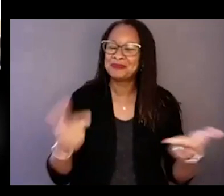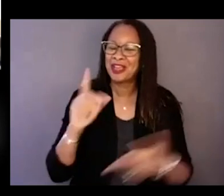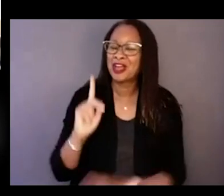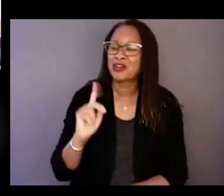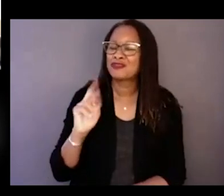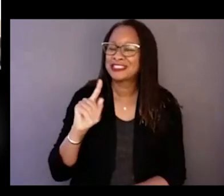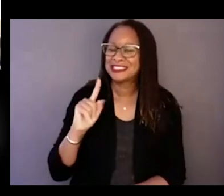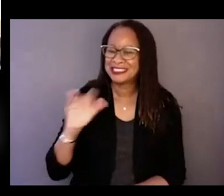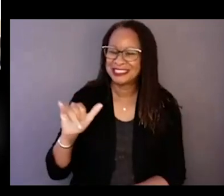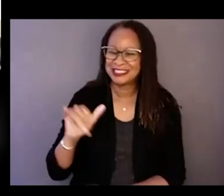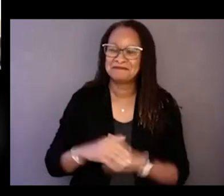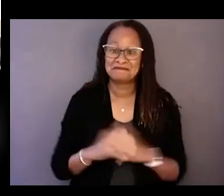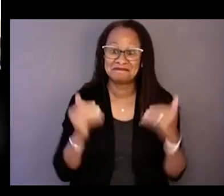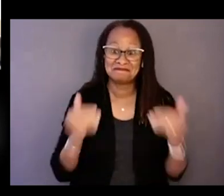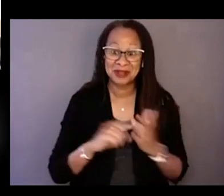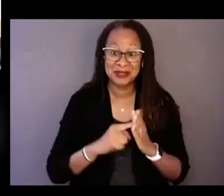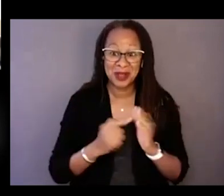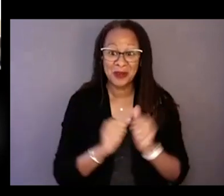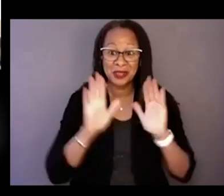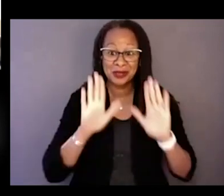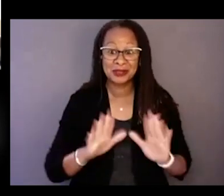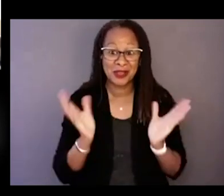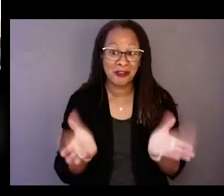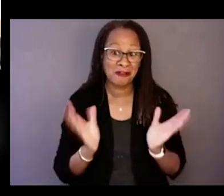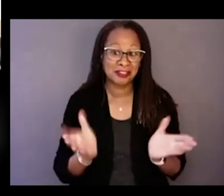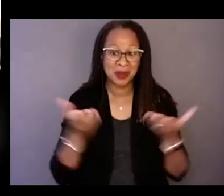and we can get started with this great conversation. Welcome, Christy.